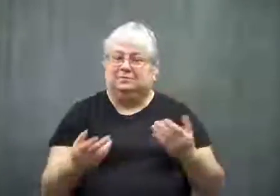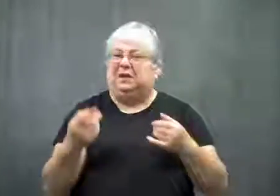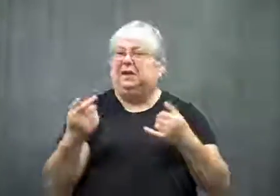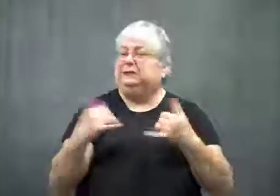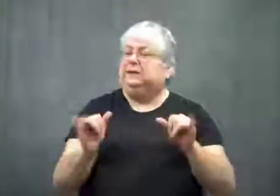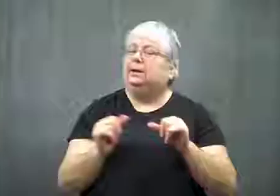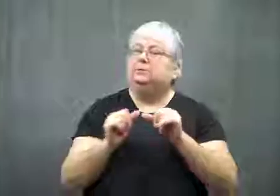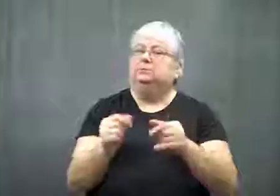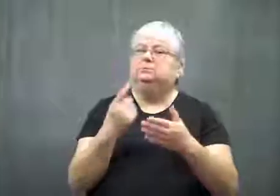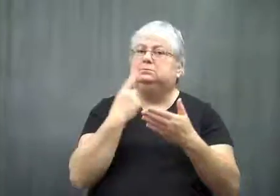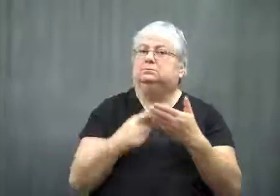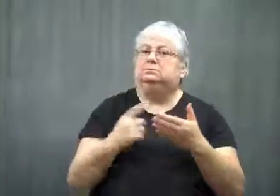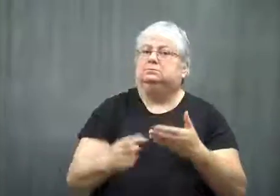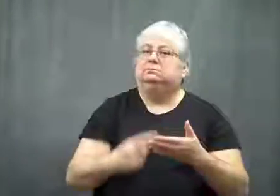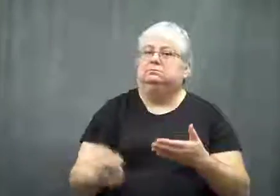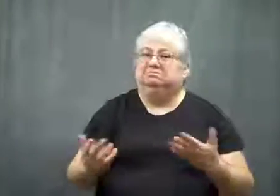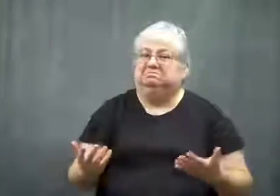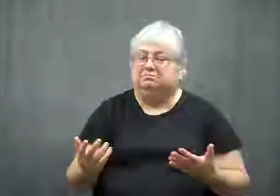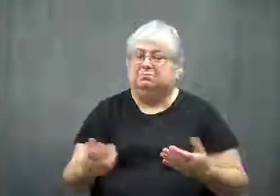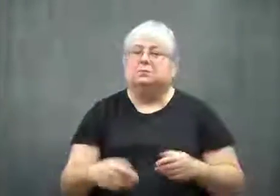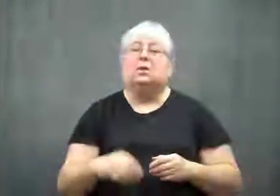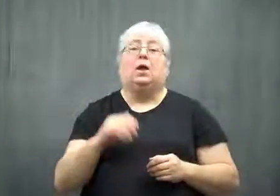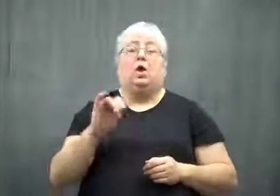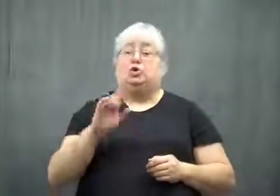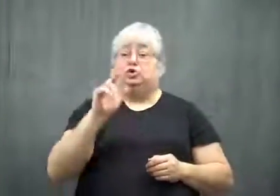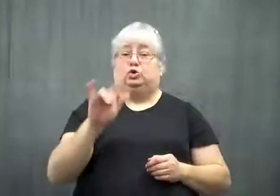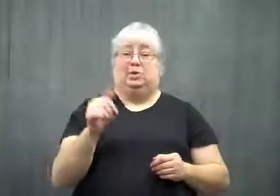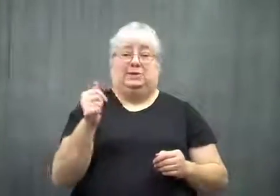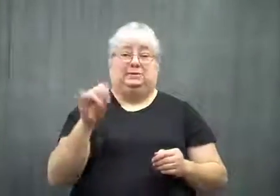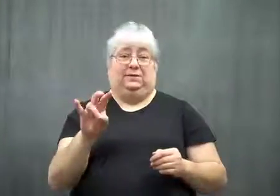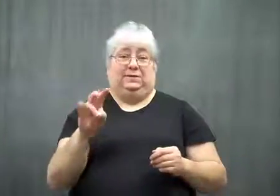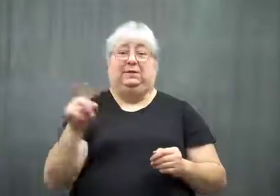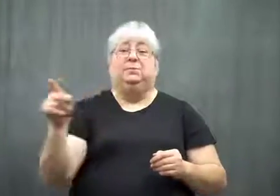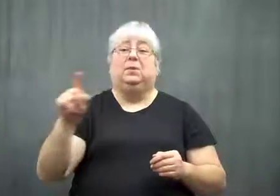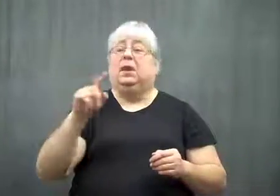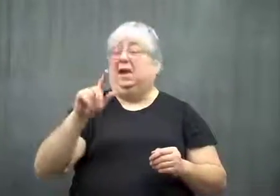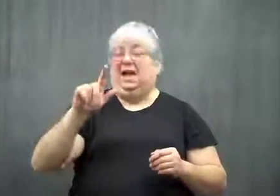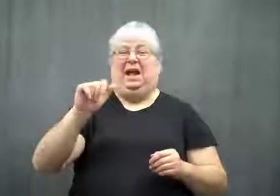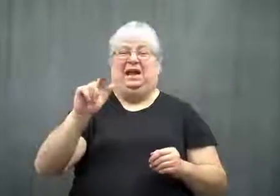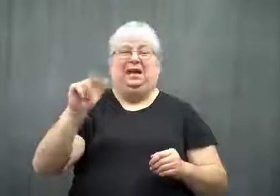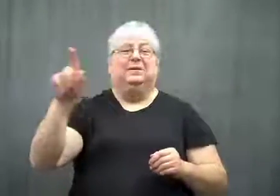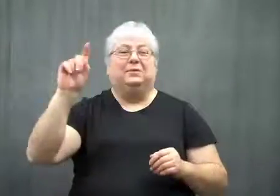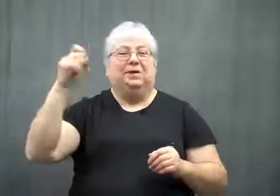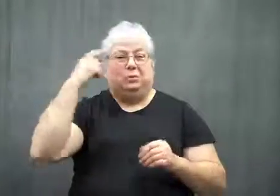The investigation continued.